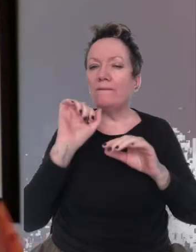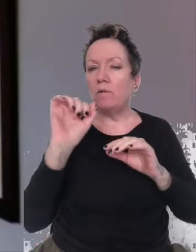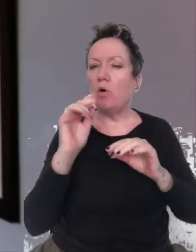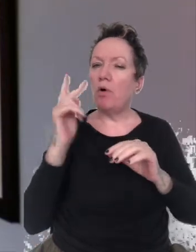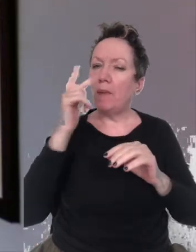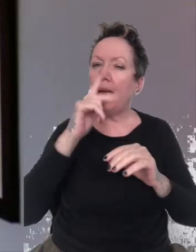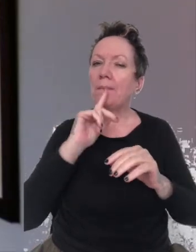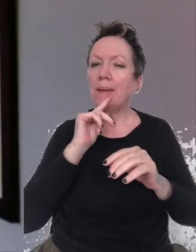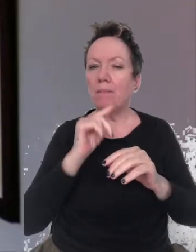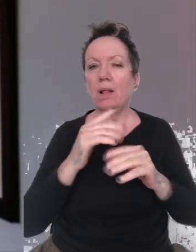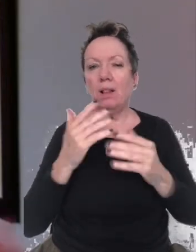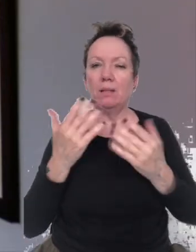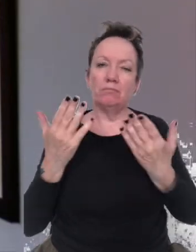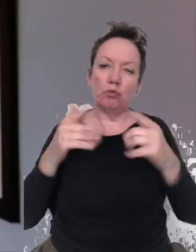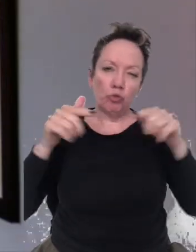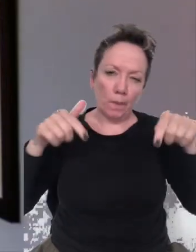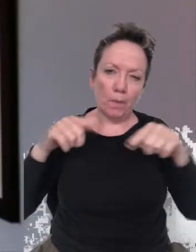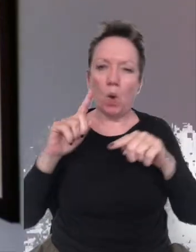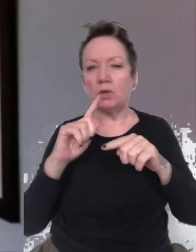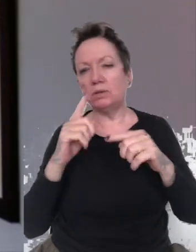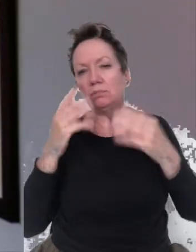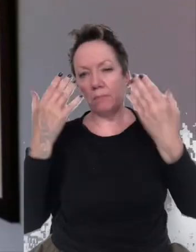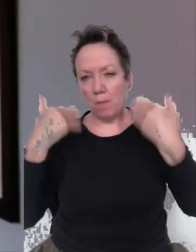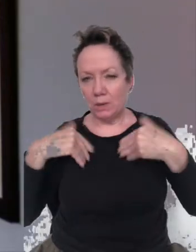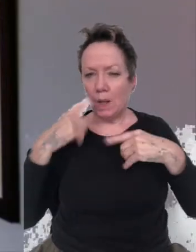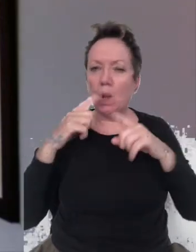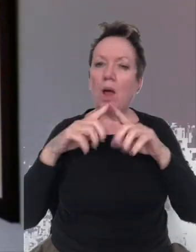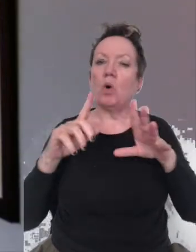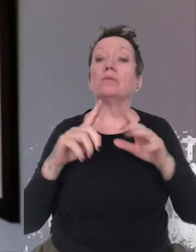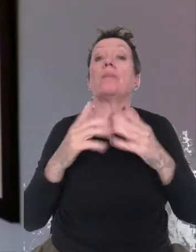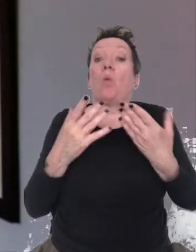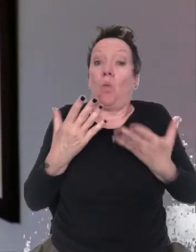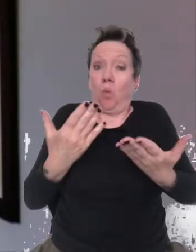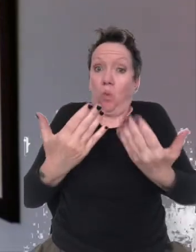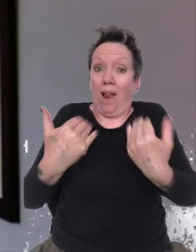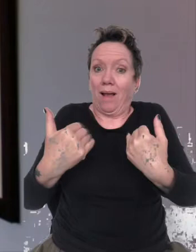in a blue bedroom and welcome to this Roundup of the second ever